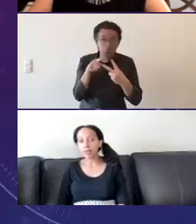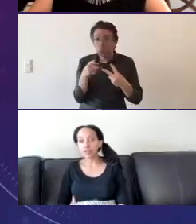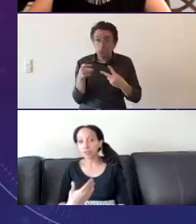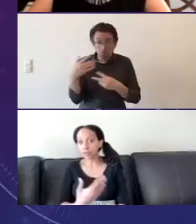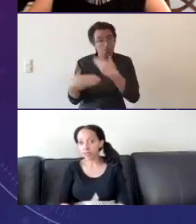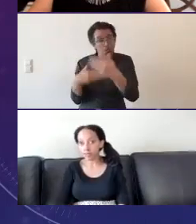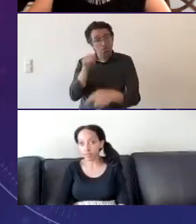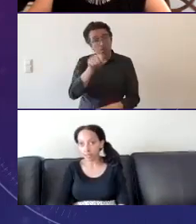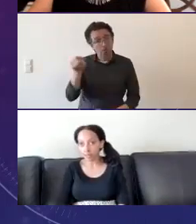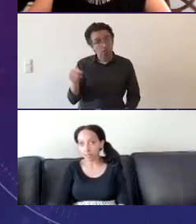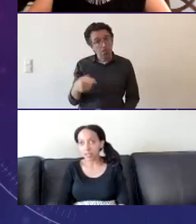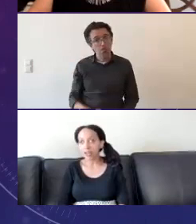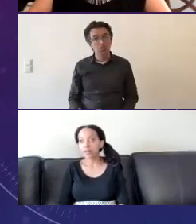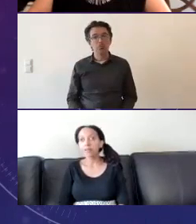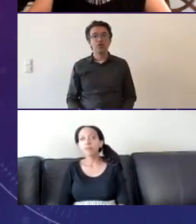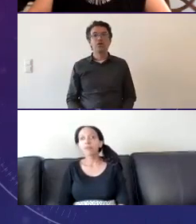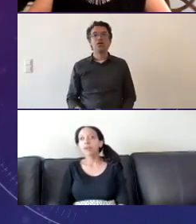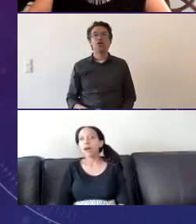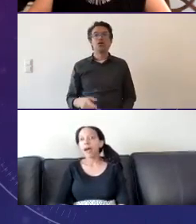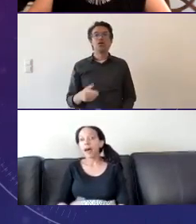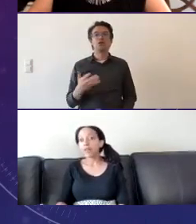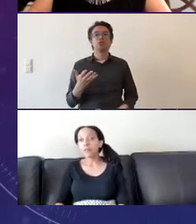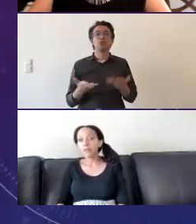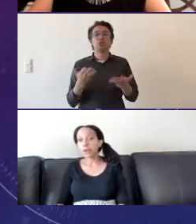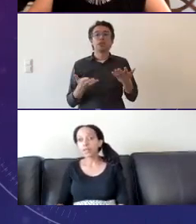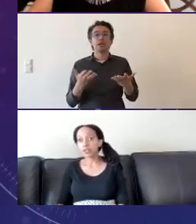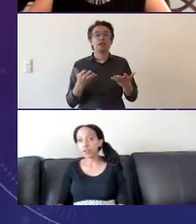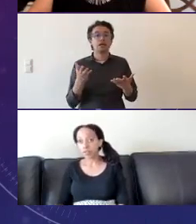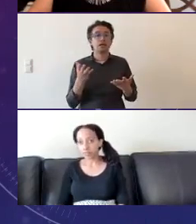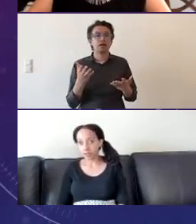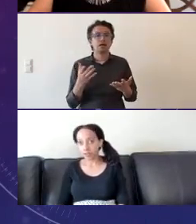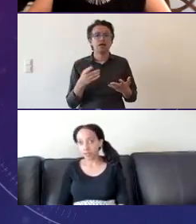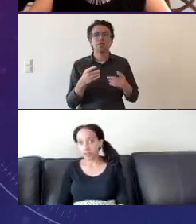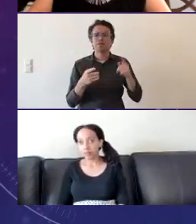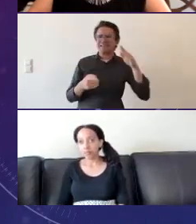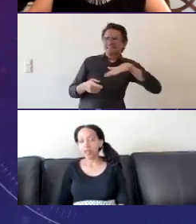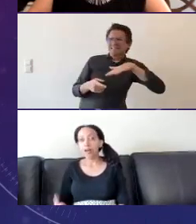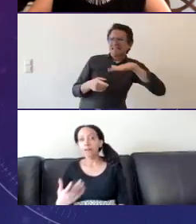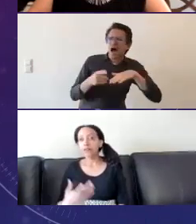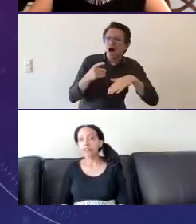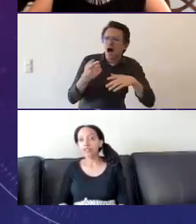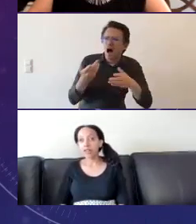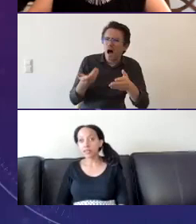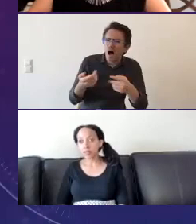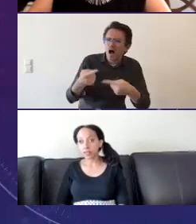repeat themselves having a voice transliterate er a voice transliterate